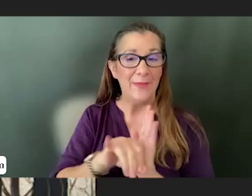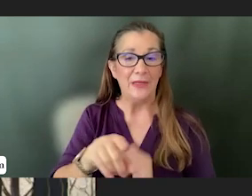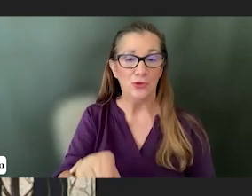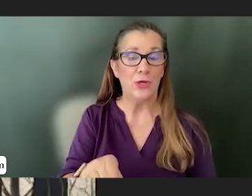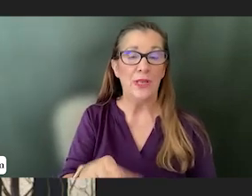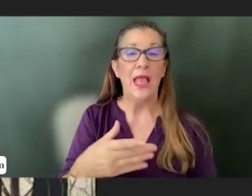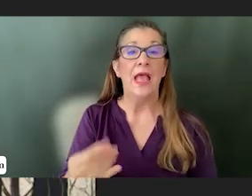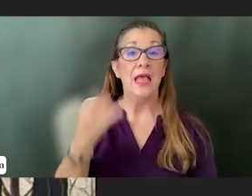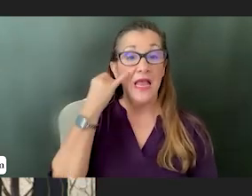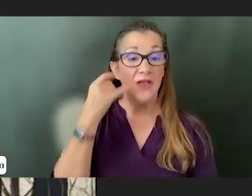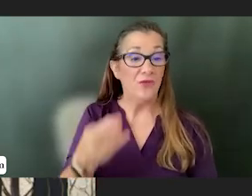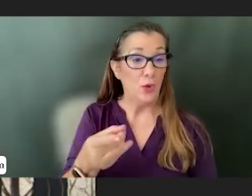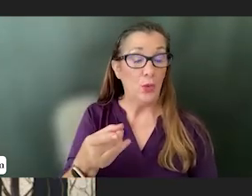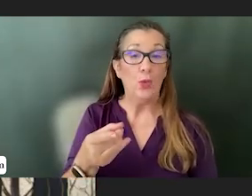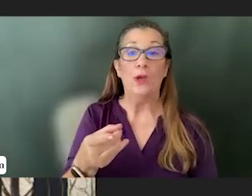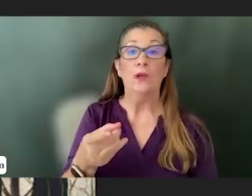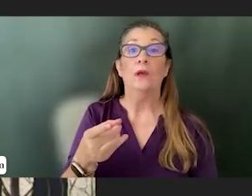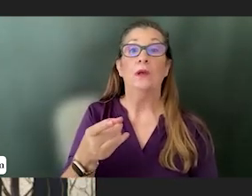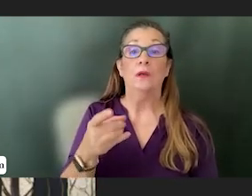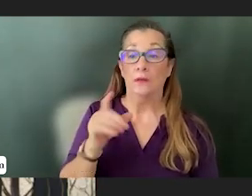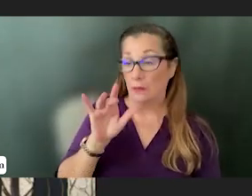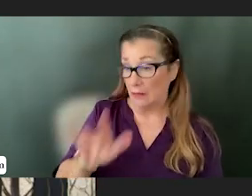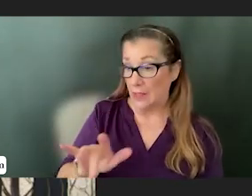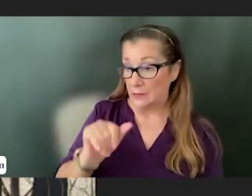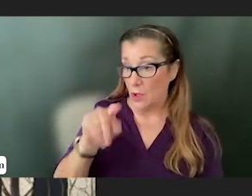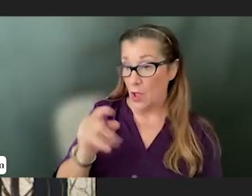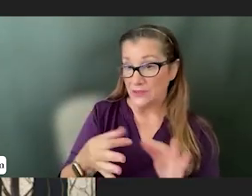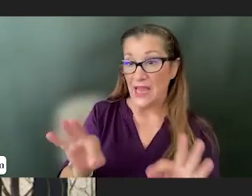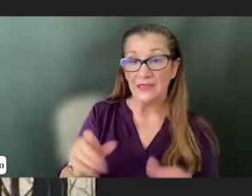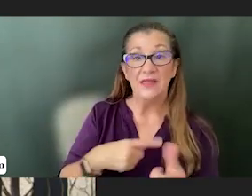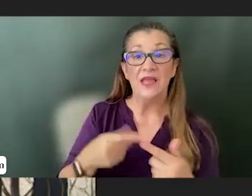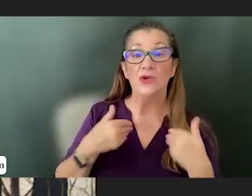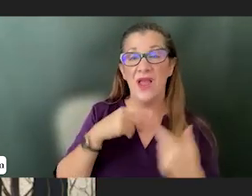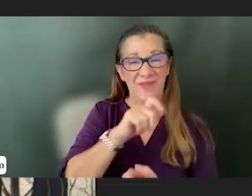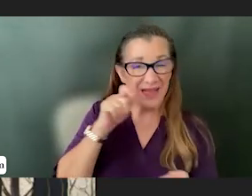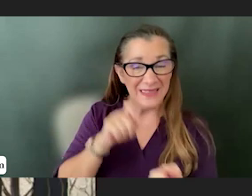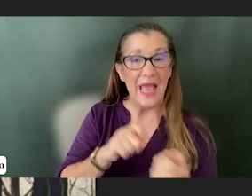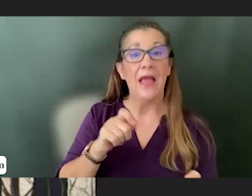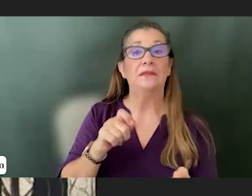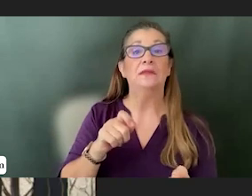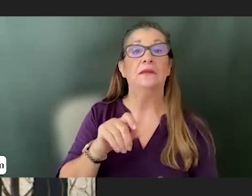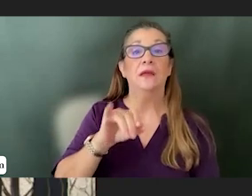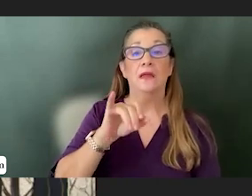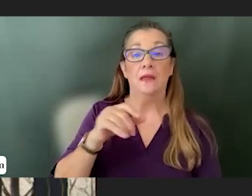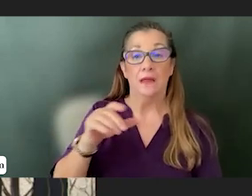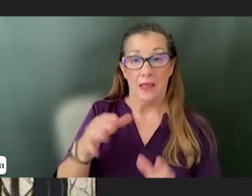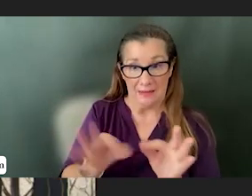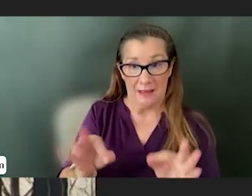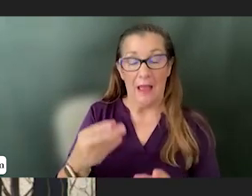And if you were to navigate to the alt text for that image, you would have the exact text I used to generate that image.